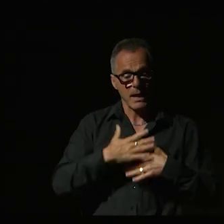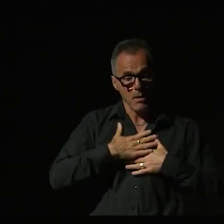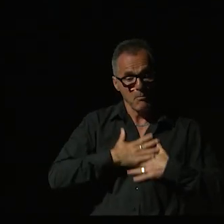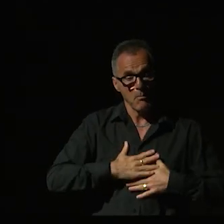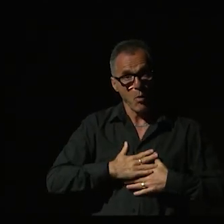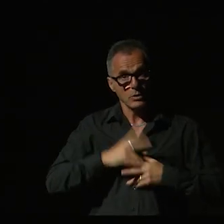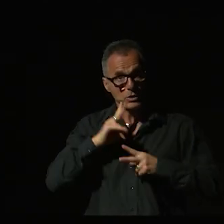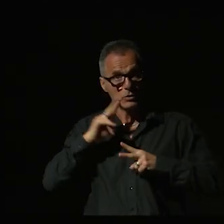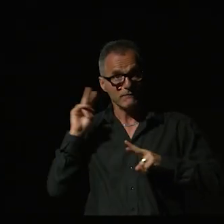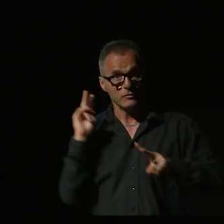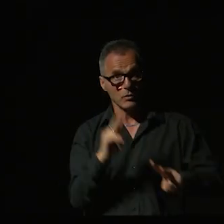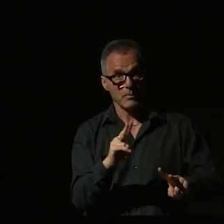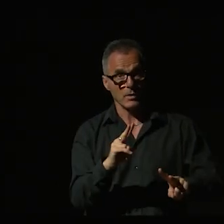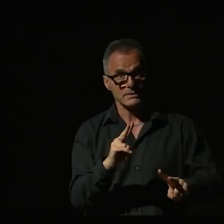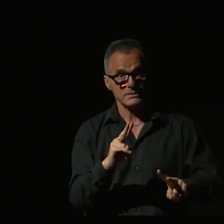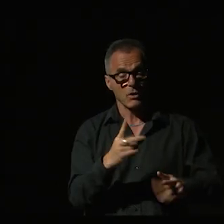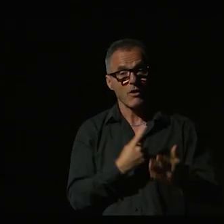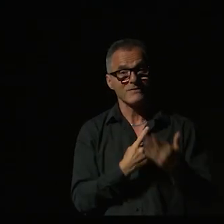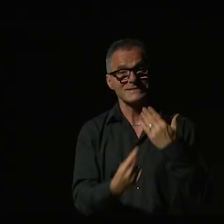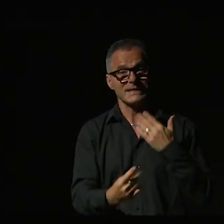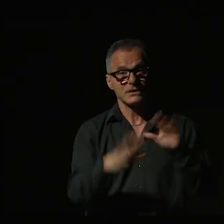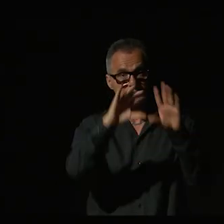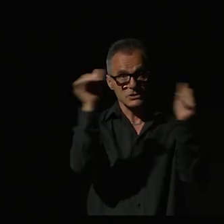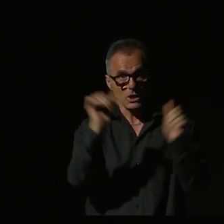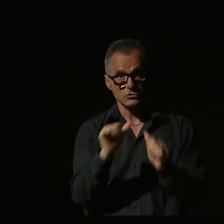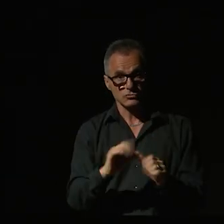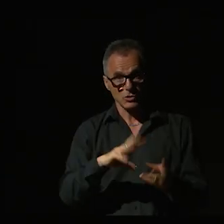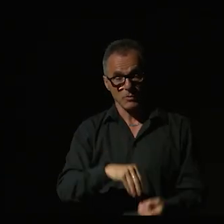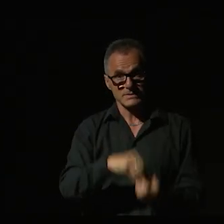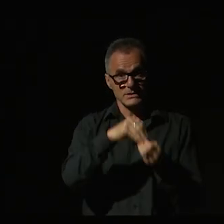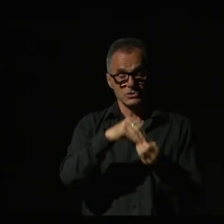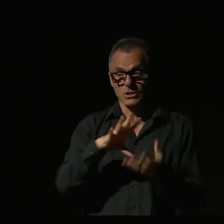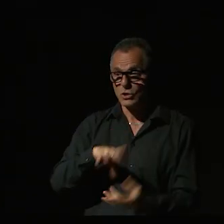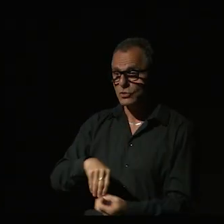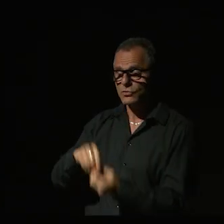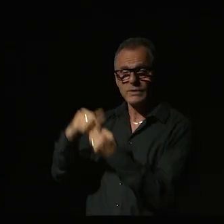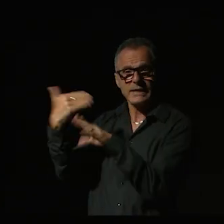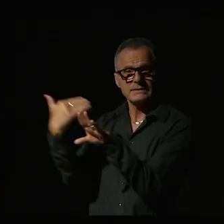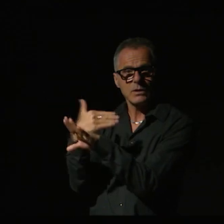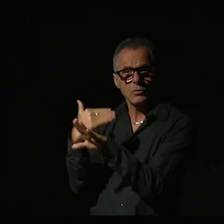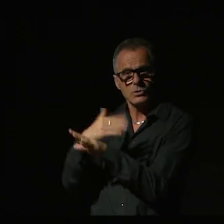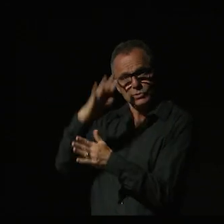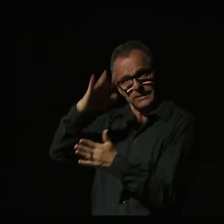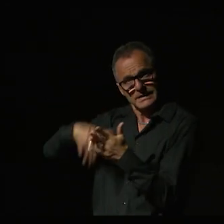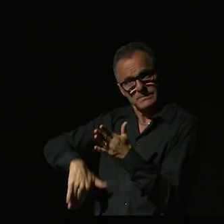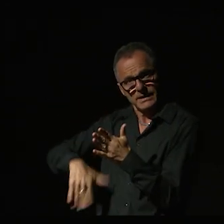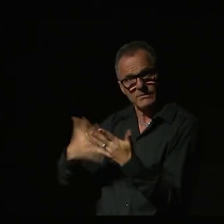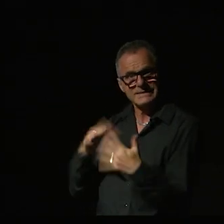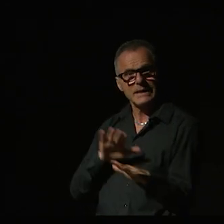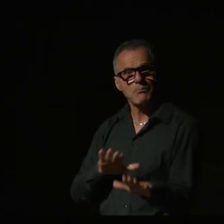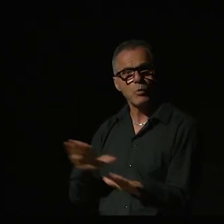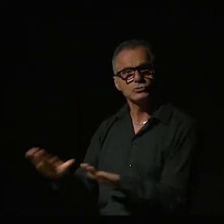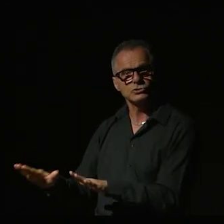into a single sculptural composition, creating works meant to be experienced in motion.